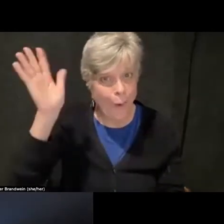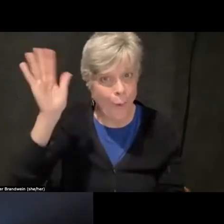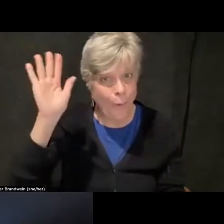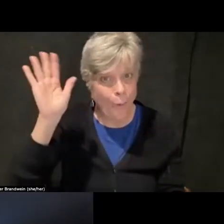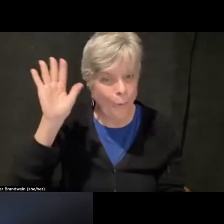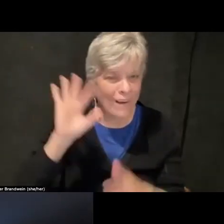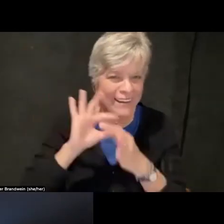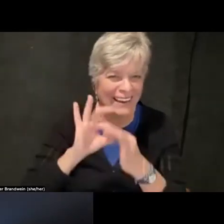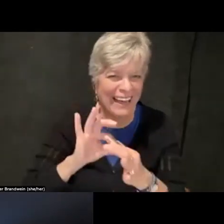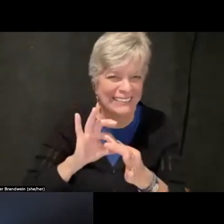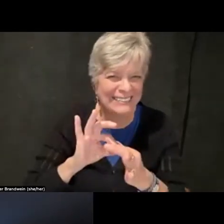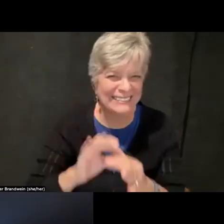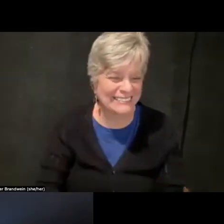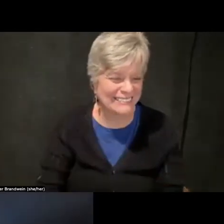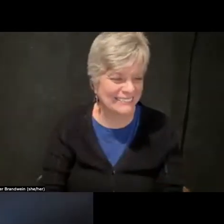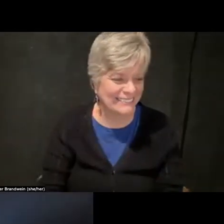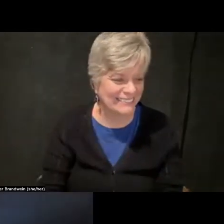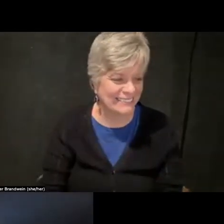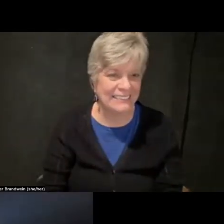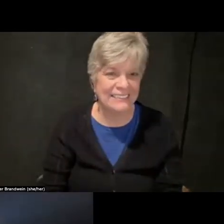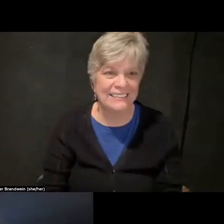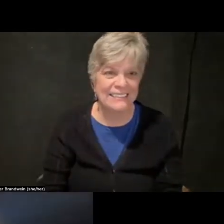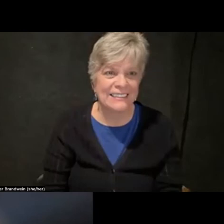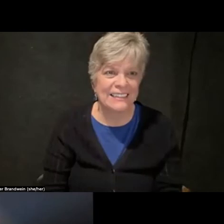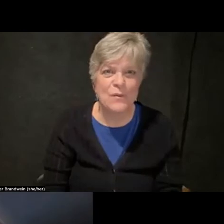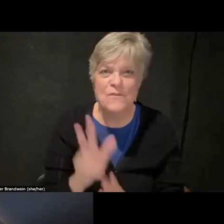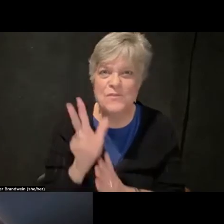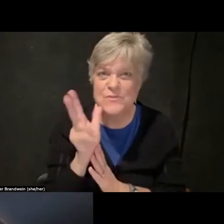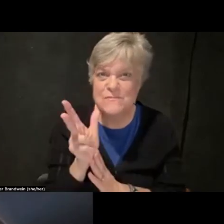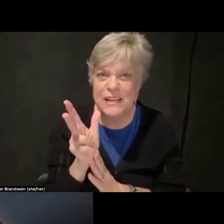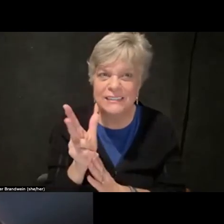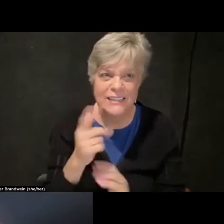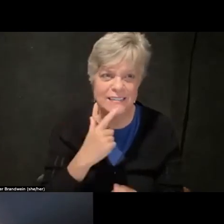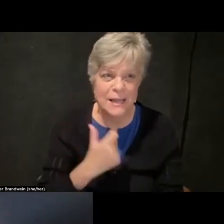So okay, let's see, we have three minutes. I'm telling myself that's a long time